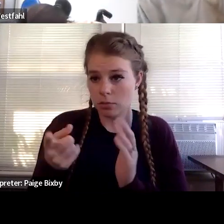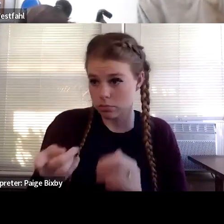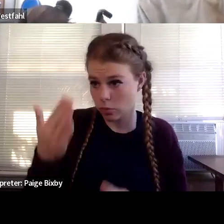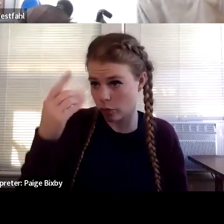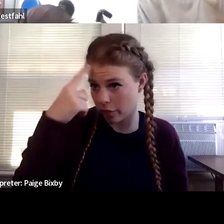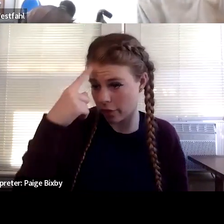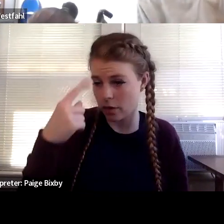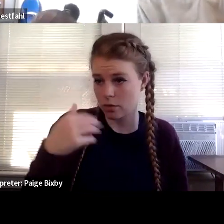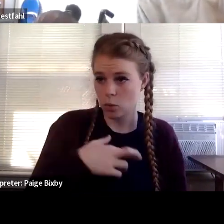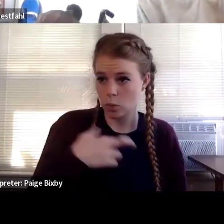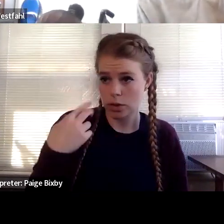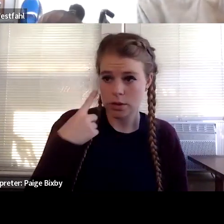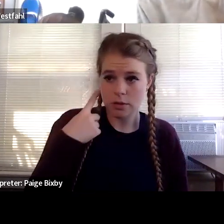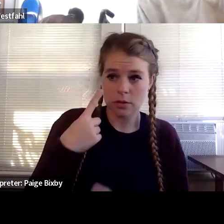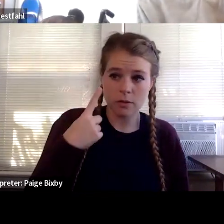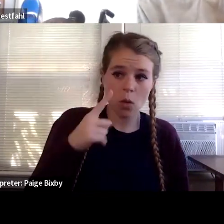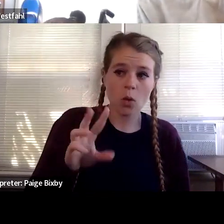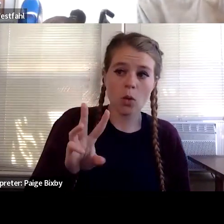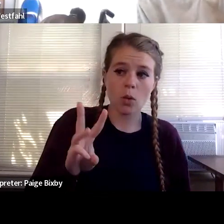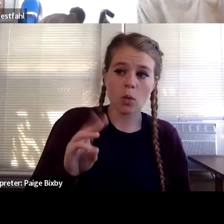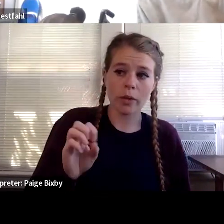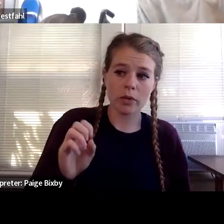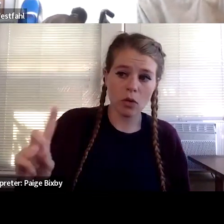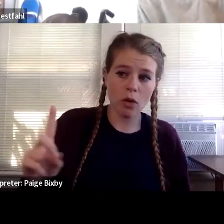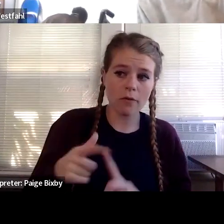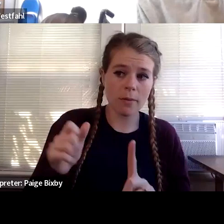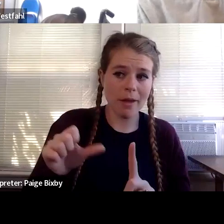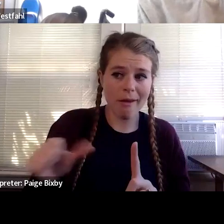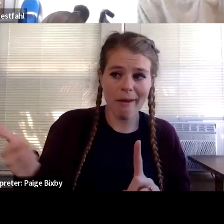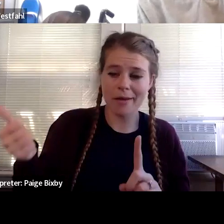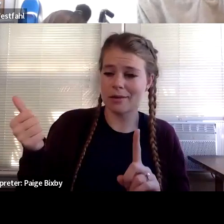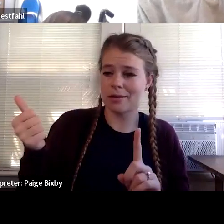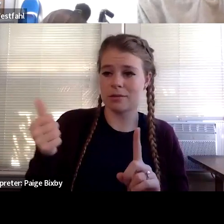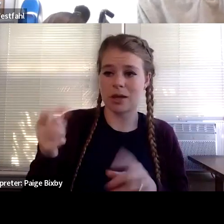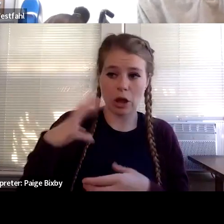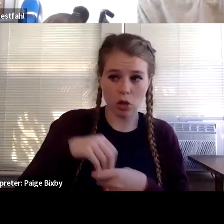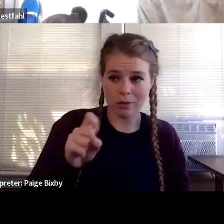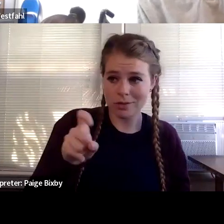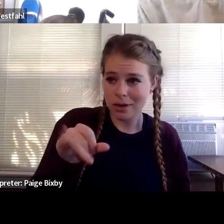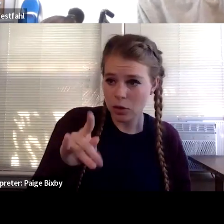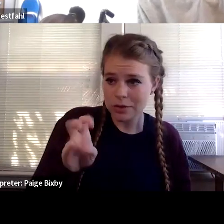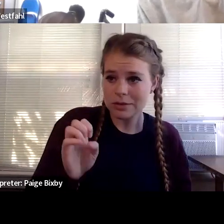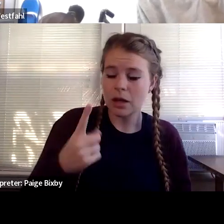of having withdrawal from any substance, including xylazine, you know, talk about what their options are, talk about the concerns,